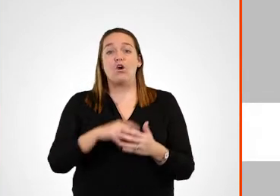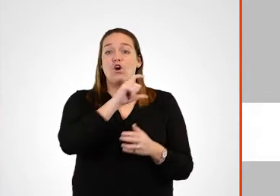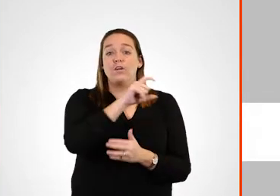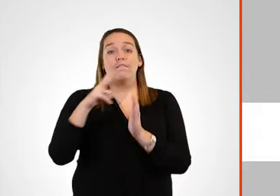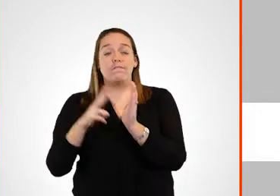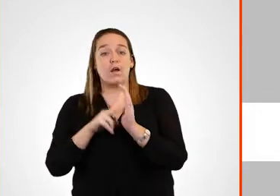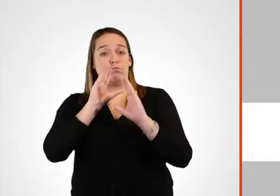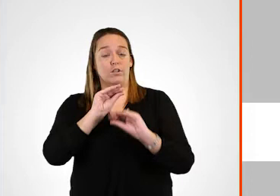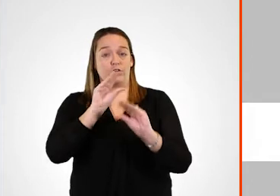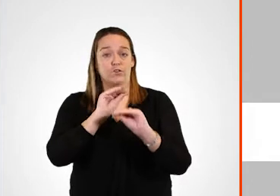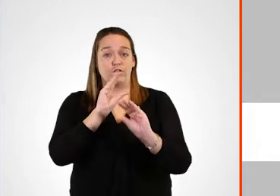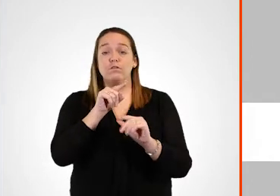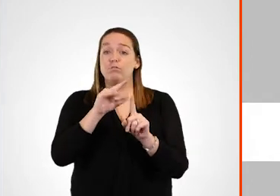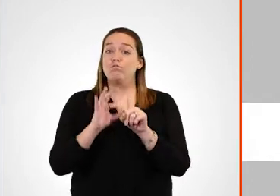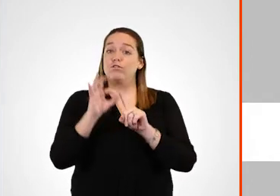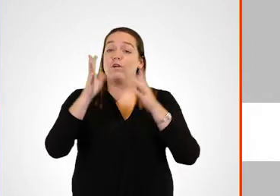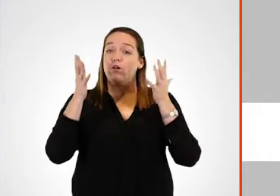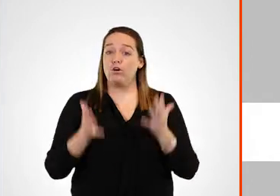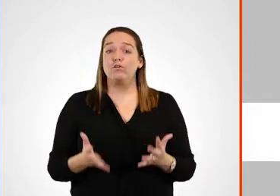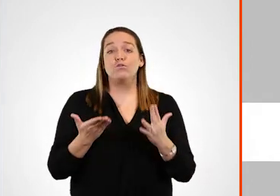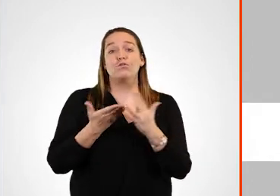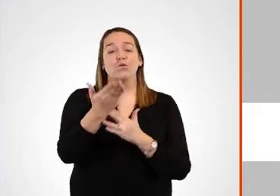Consonant-vowel production improved substantially during the second year